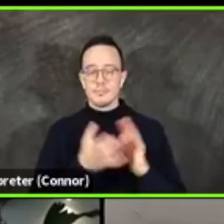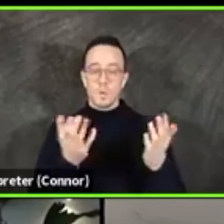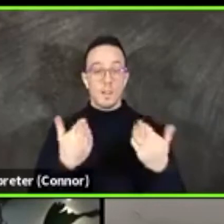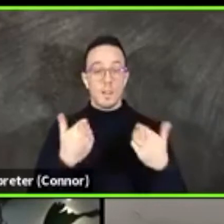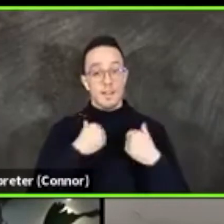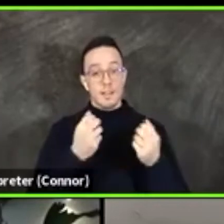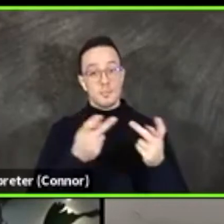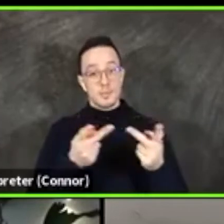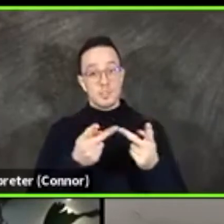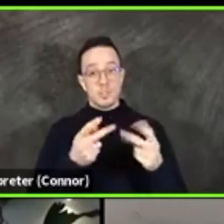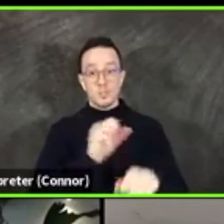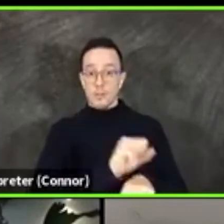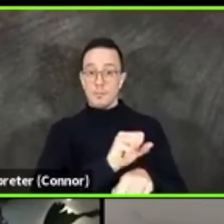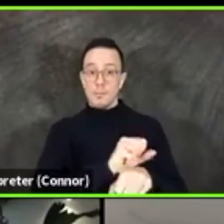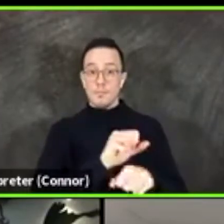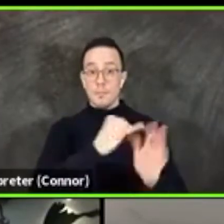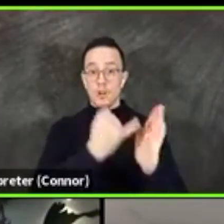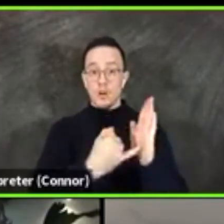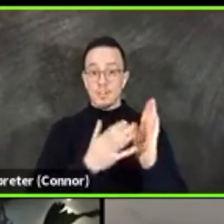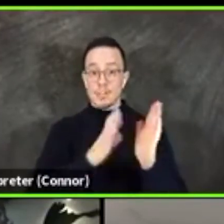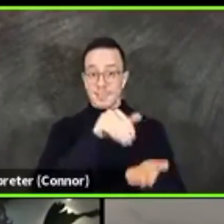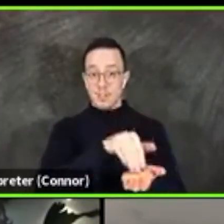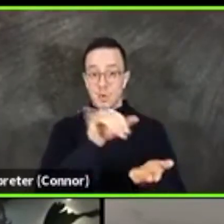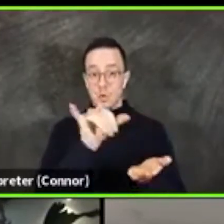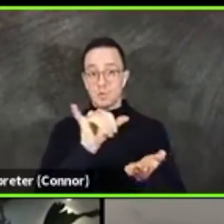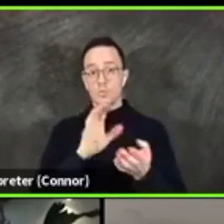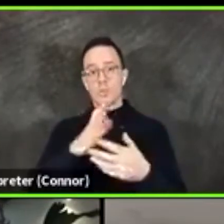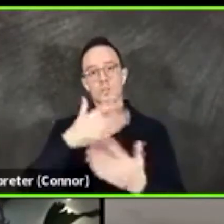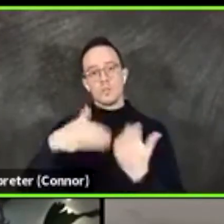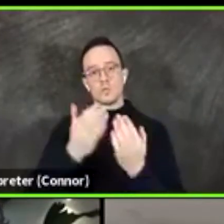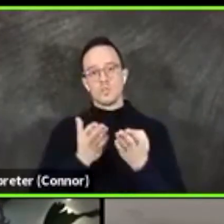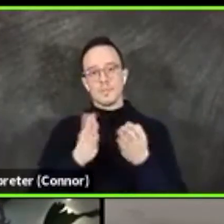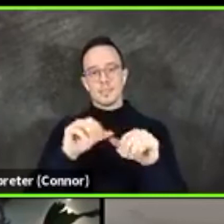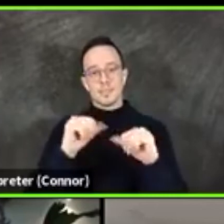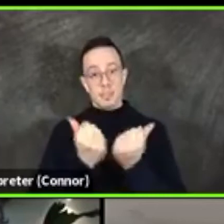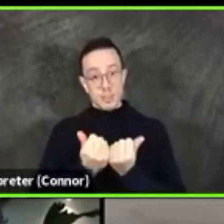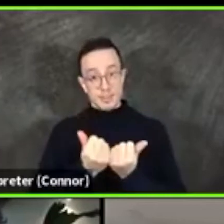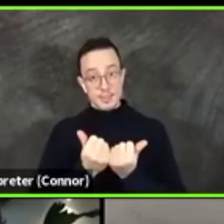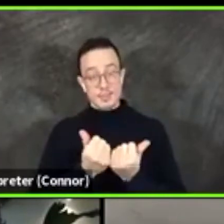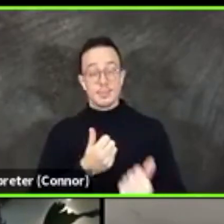ALSO, A SOCIAL SERVICES AGENCY, I THINK, THERE IS -- I FEEL -- I FEEL, JUST BEYOND PRIVILEGED,